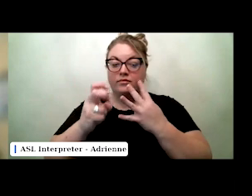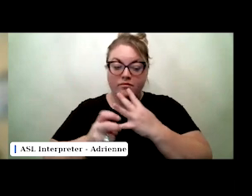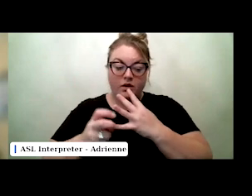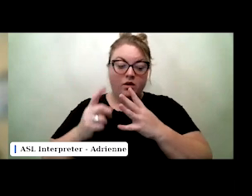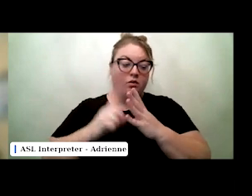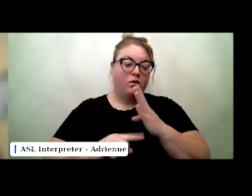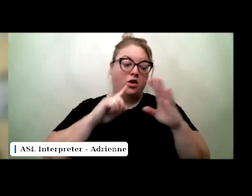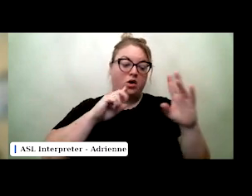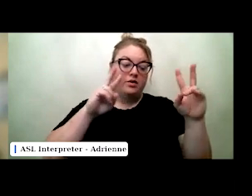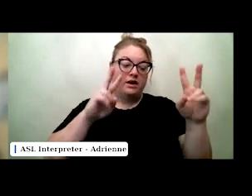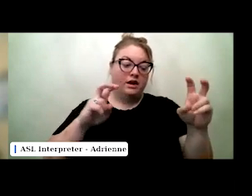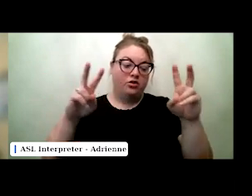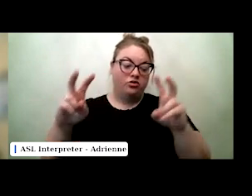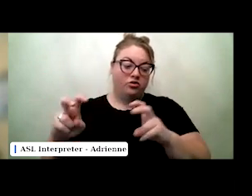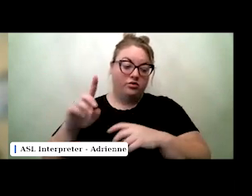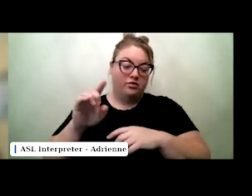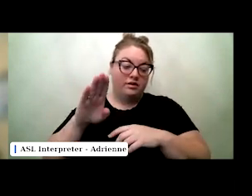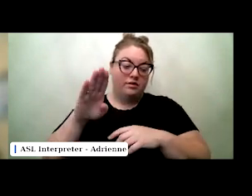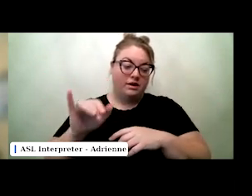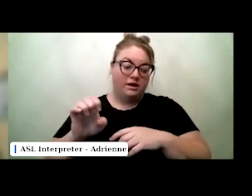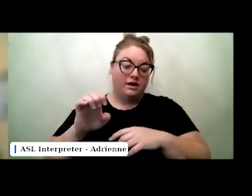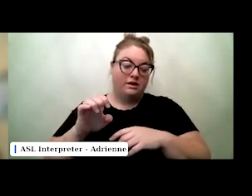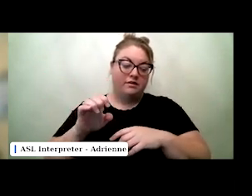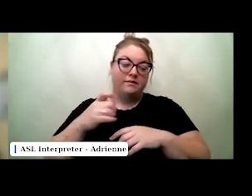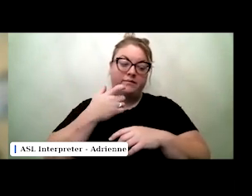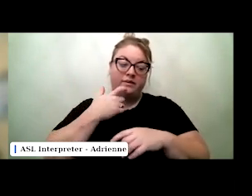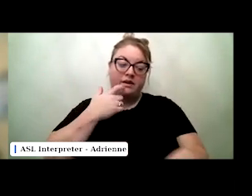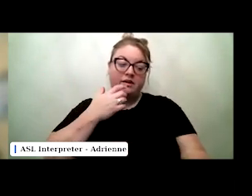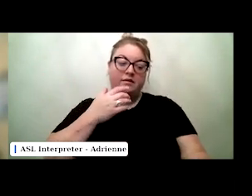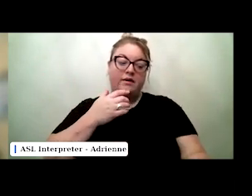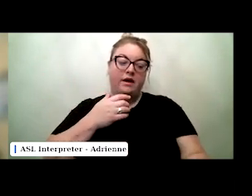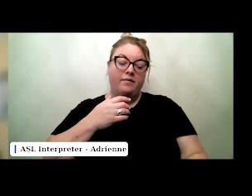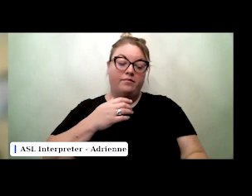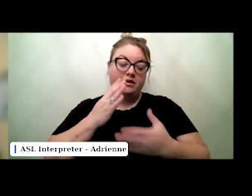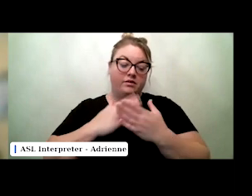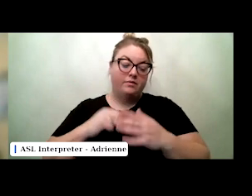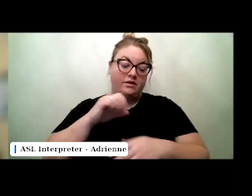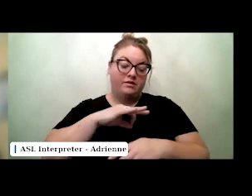That some of the staff involved in her son's care had to take. Pto.